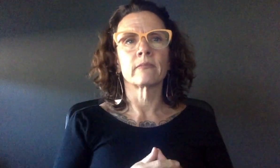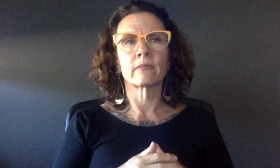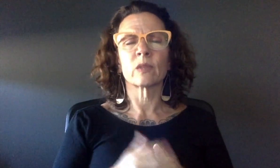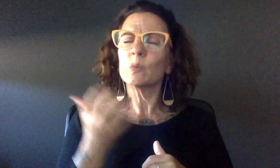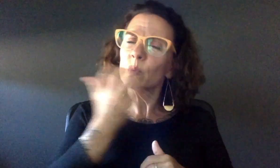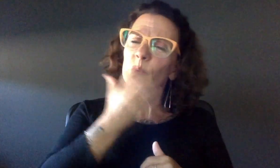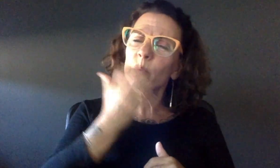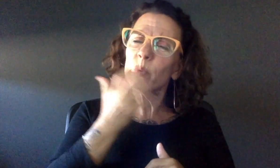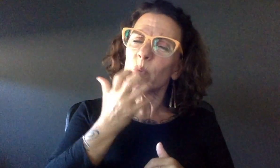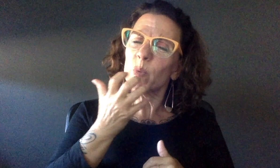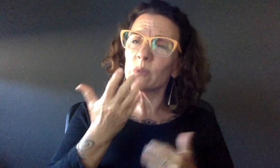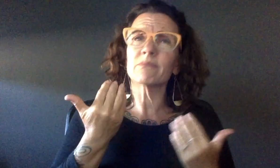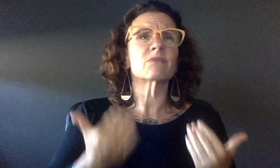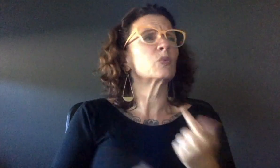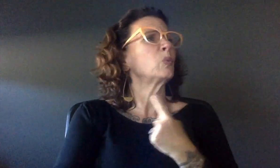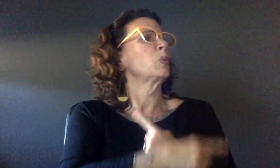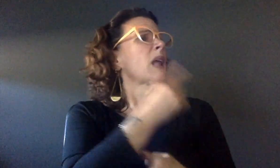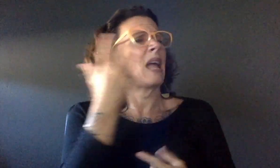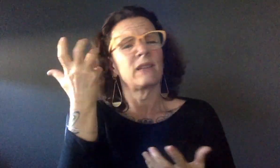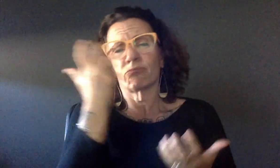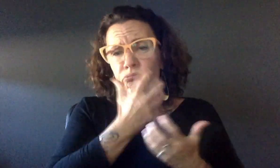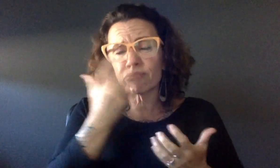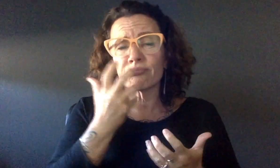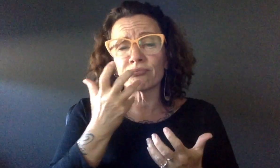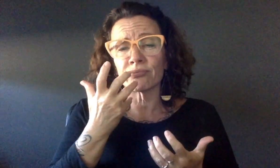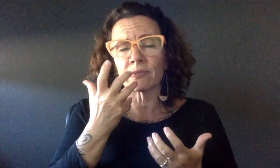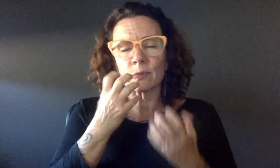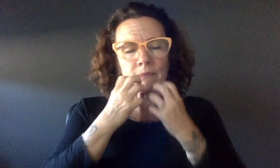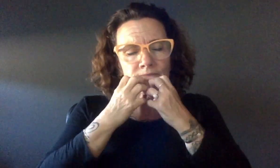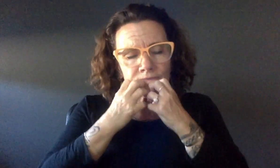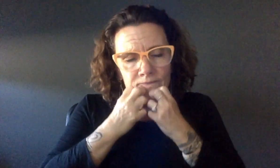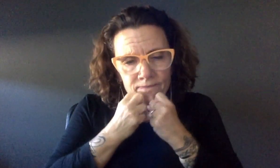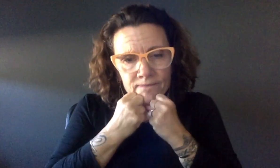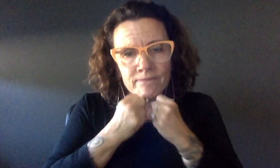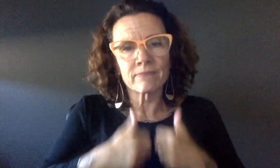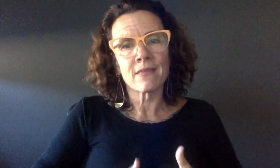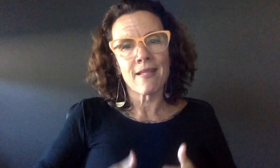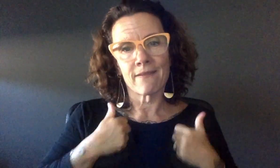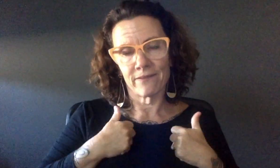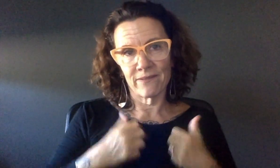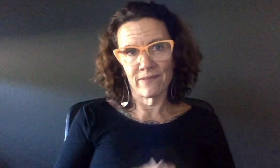In these trying times, life is precarious.